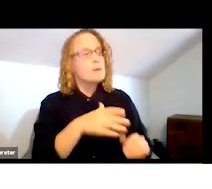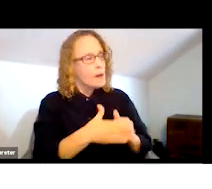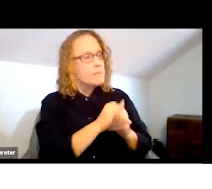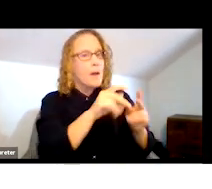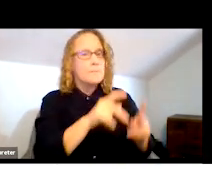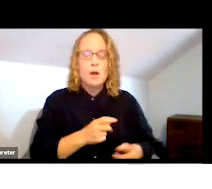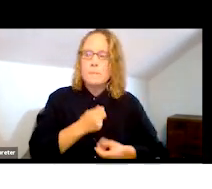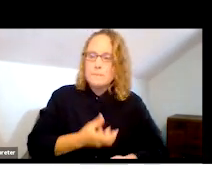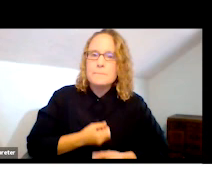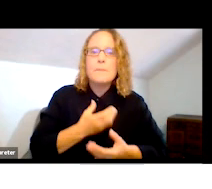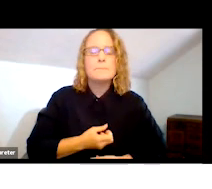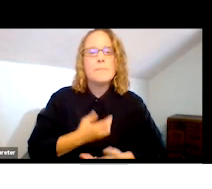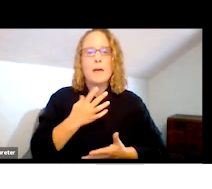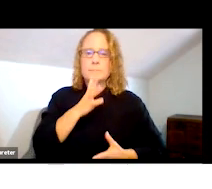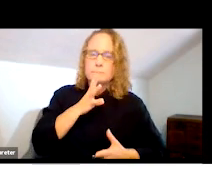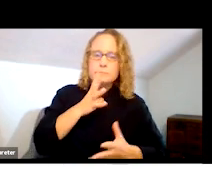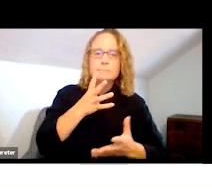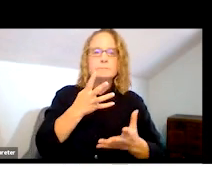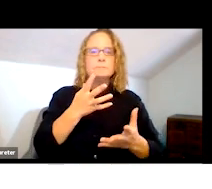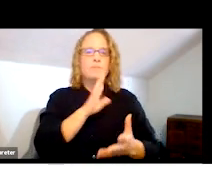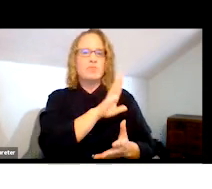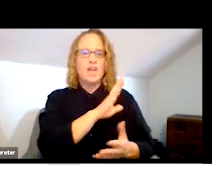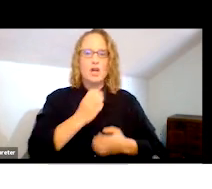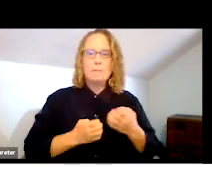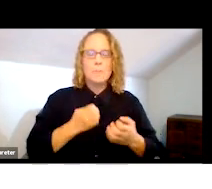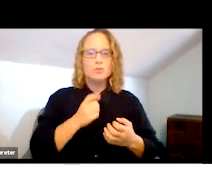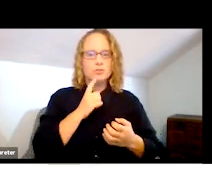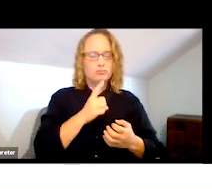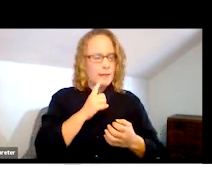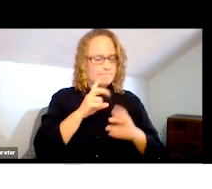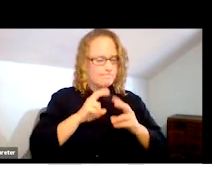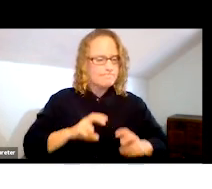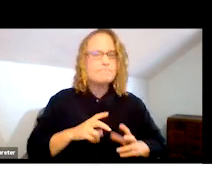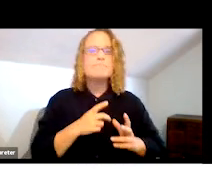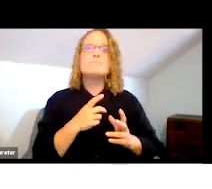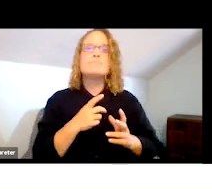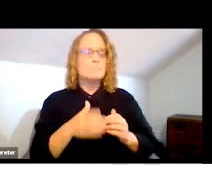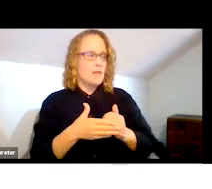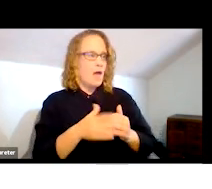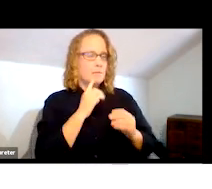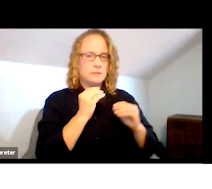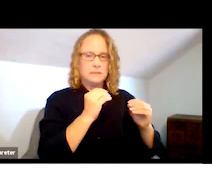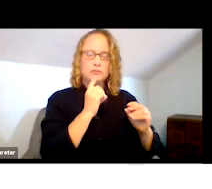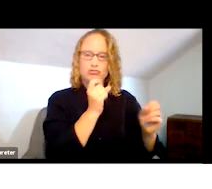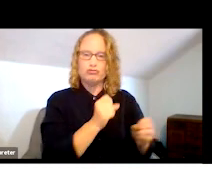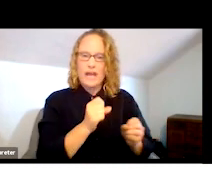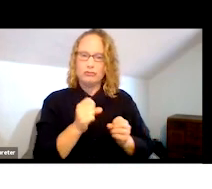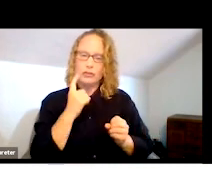So we wanna focus on the individual's experience. Again, we're validating, not minimizing.